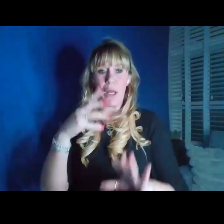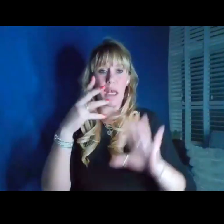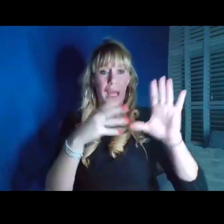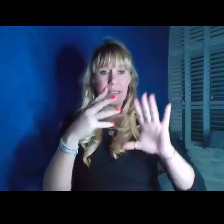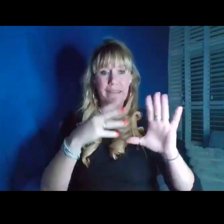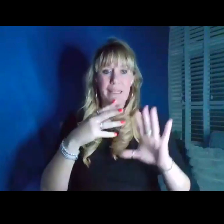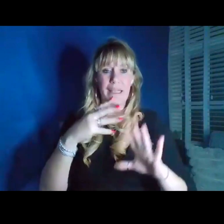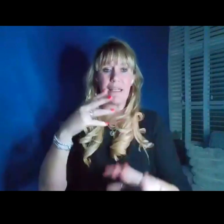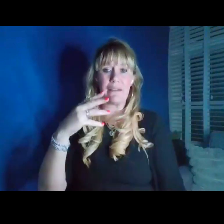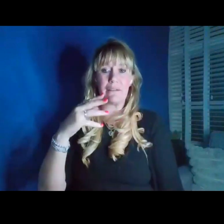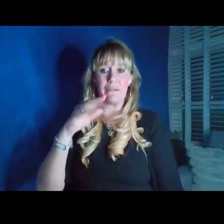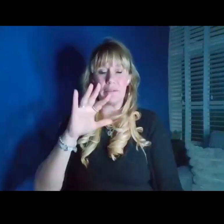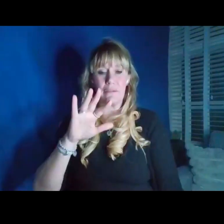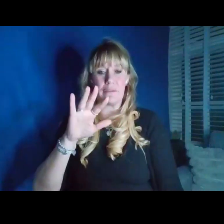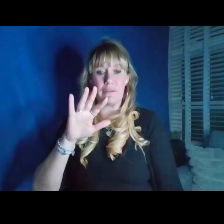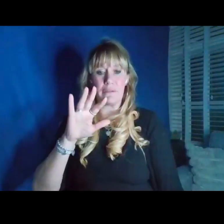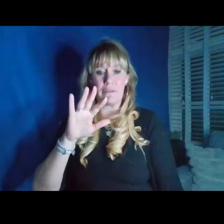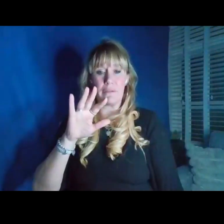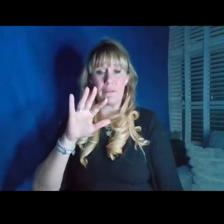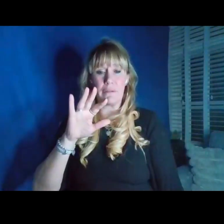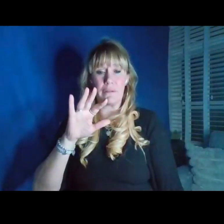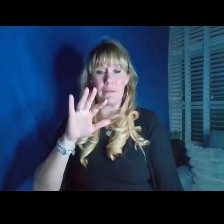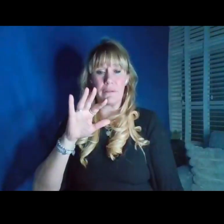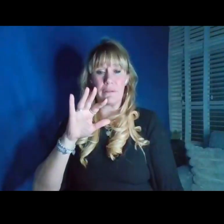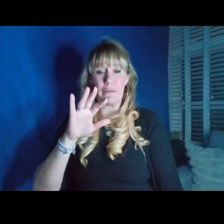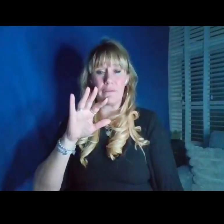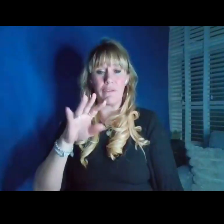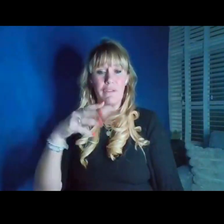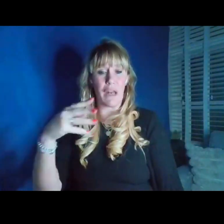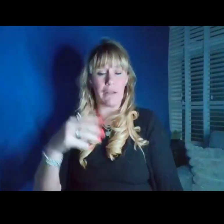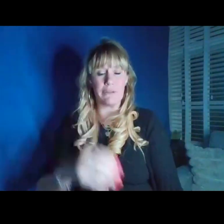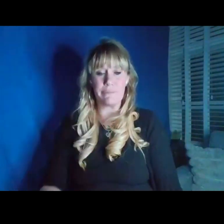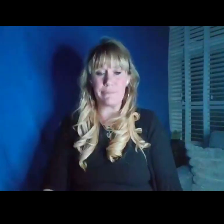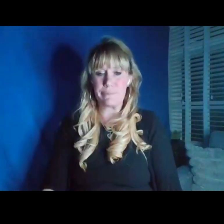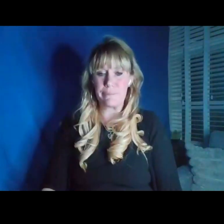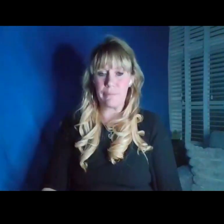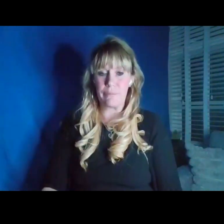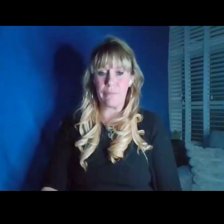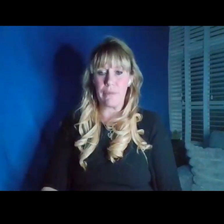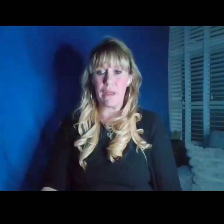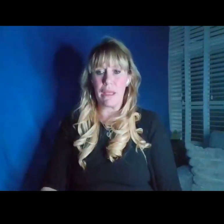Dear Kay, we found each other on the hospital ward.